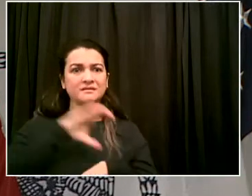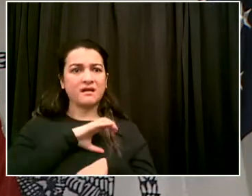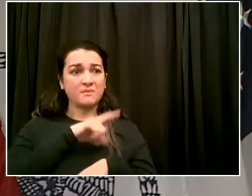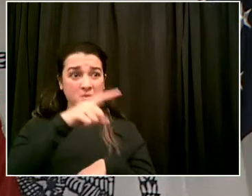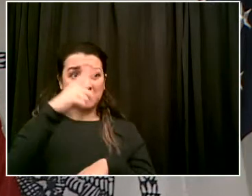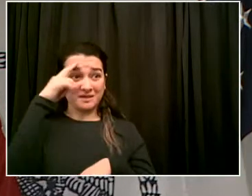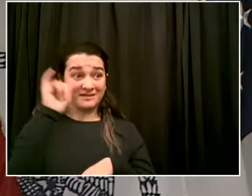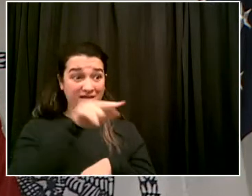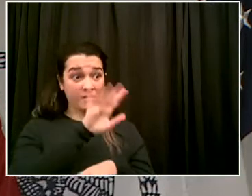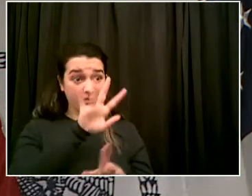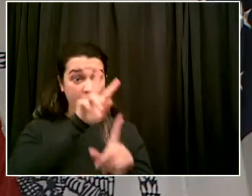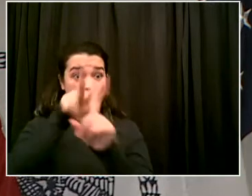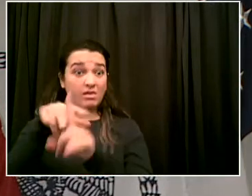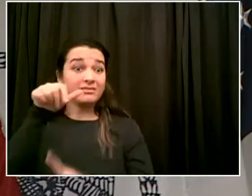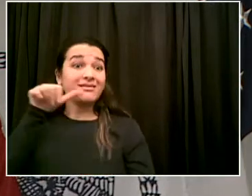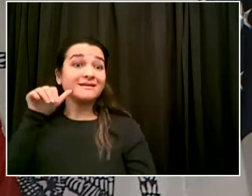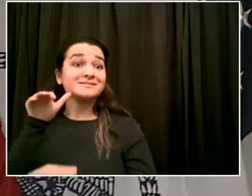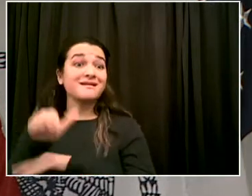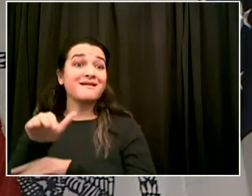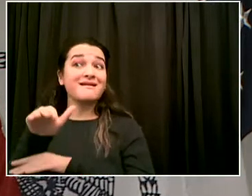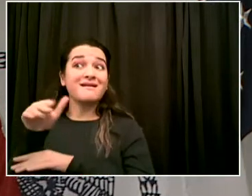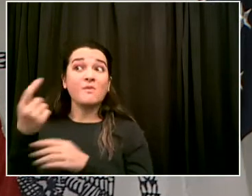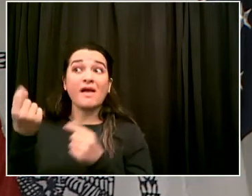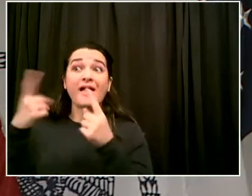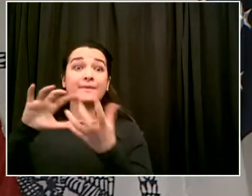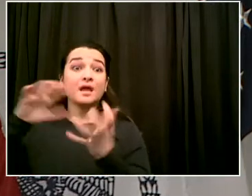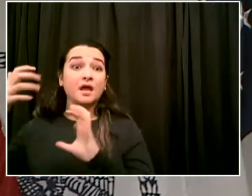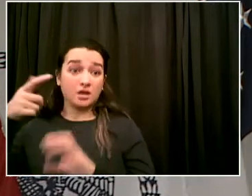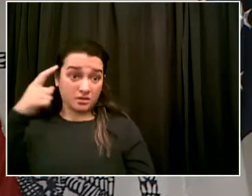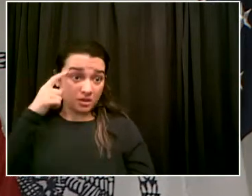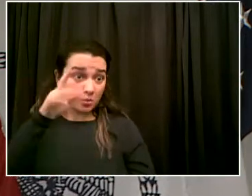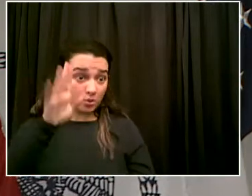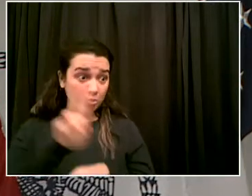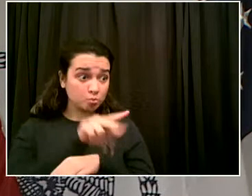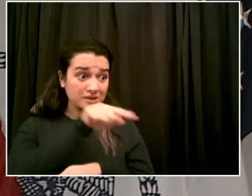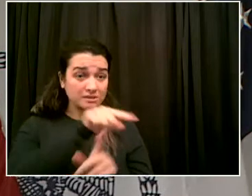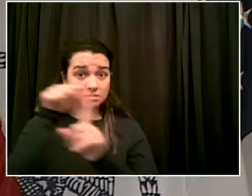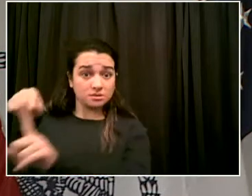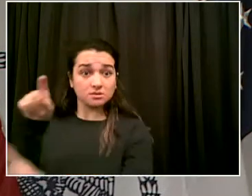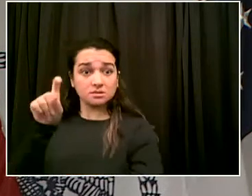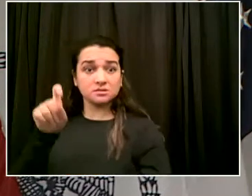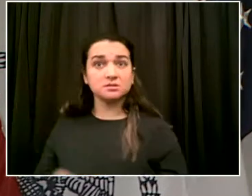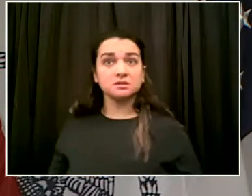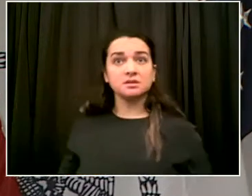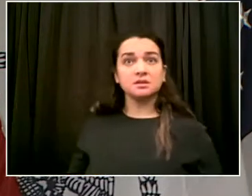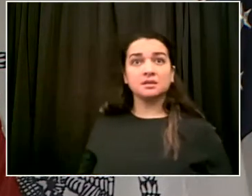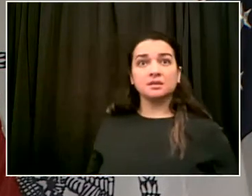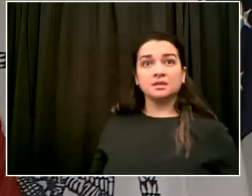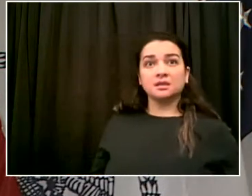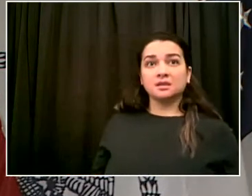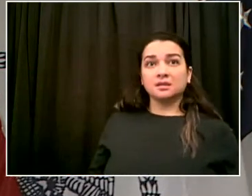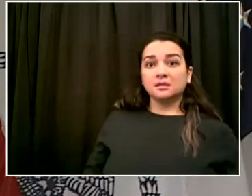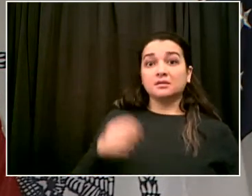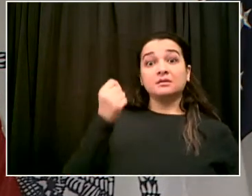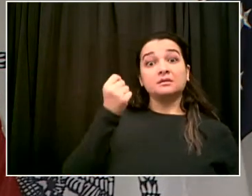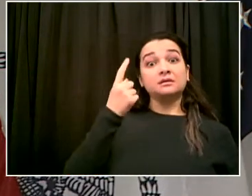STRAIGHTFORWARD PROCECES.S IF THERE IS AN ALLEGATION,